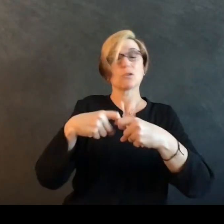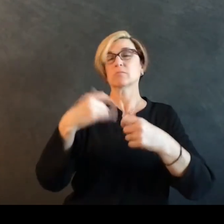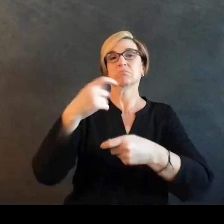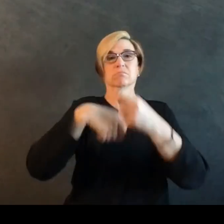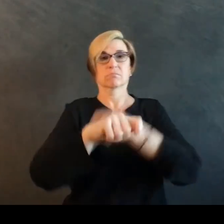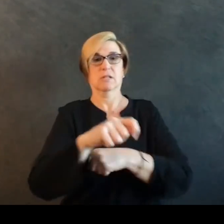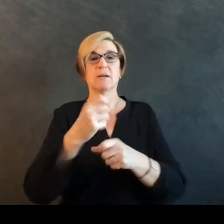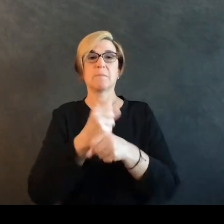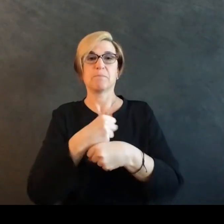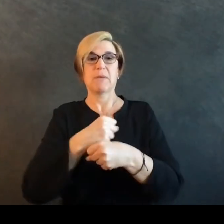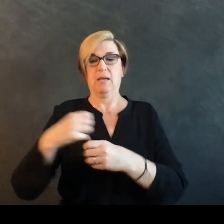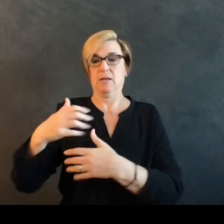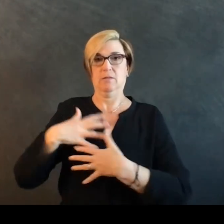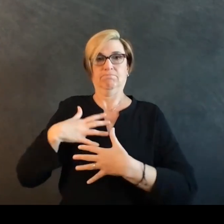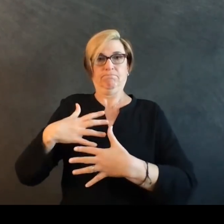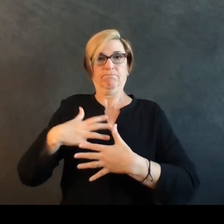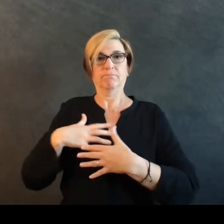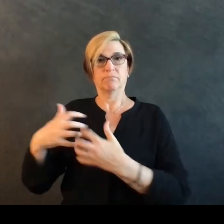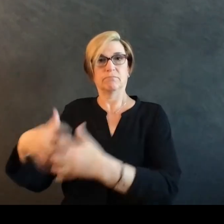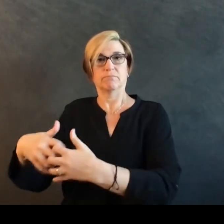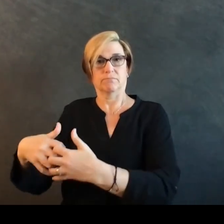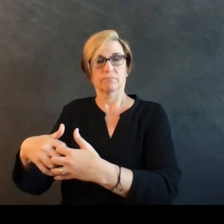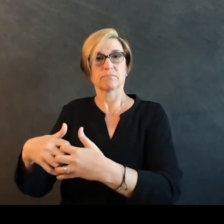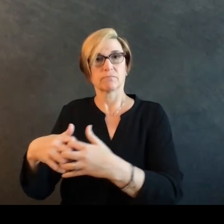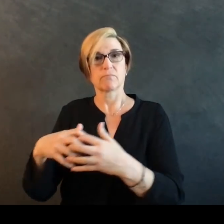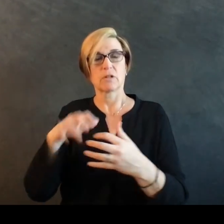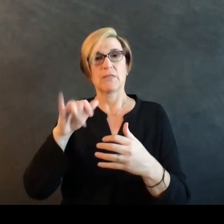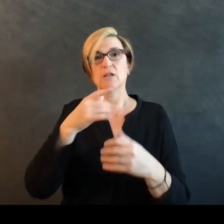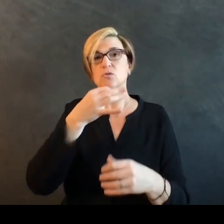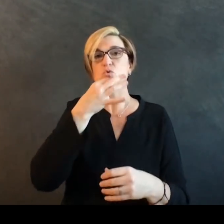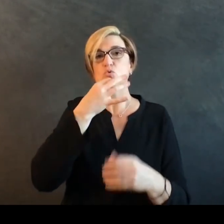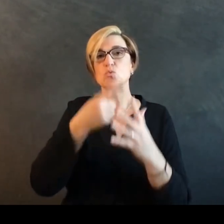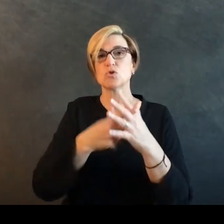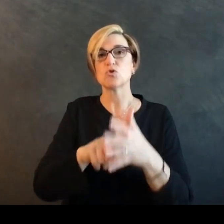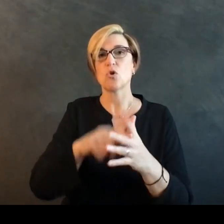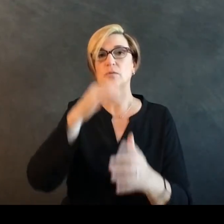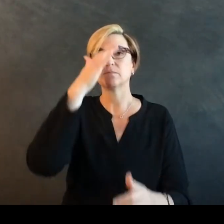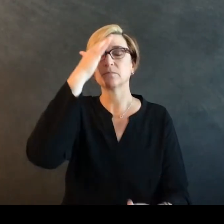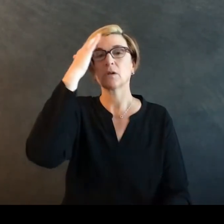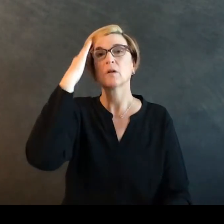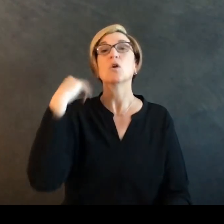right now or soon to be started we anticipate issuing more orders under the